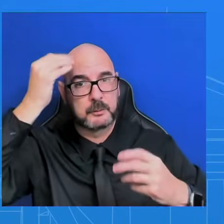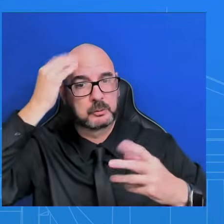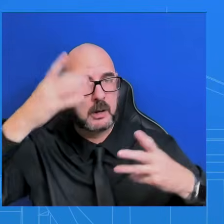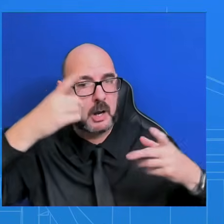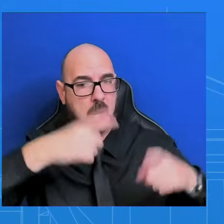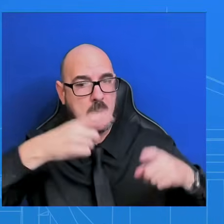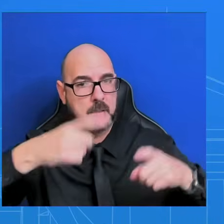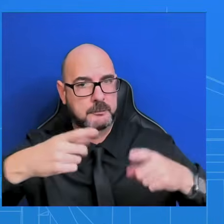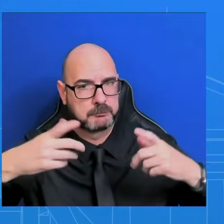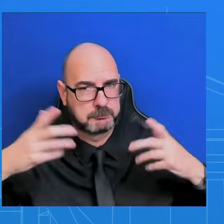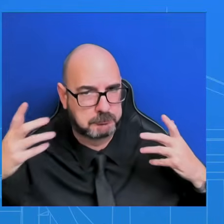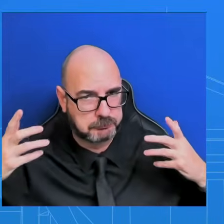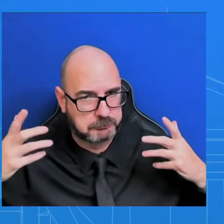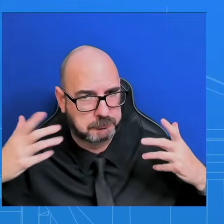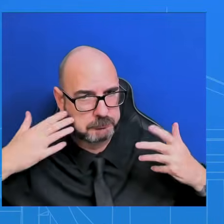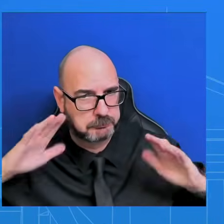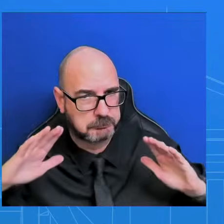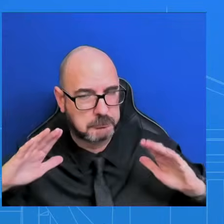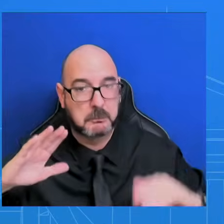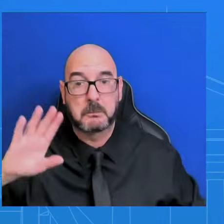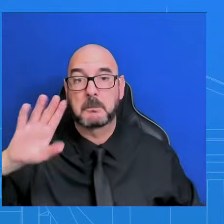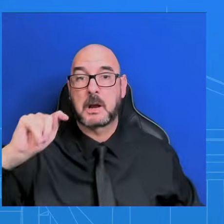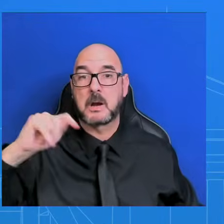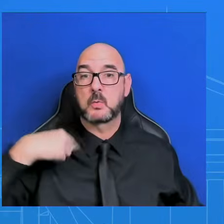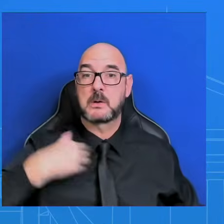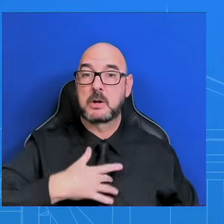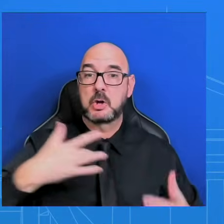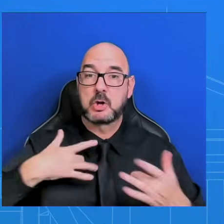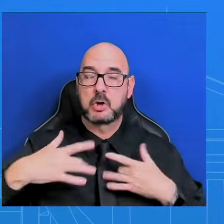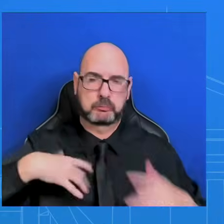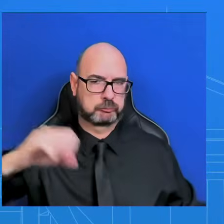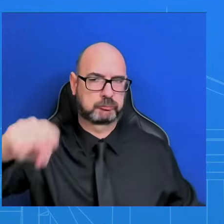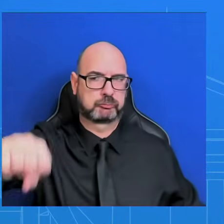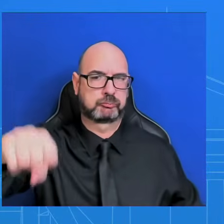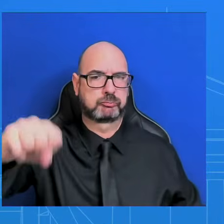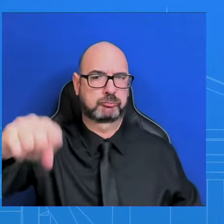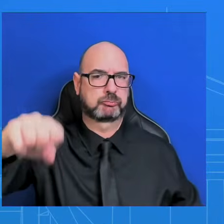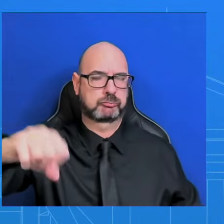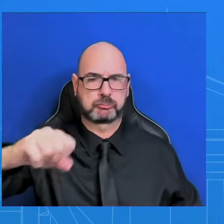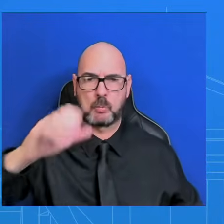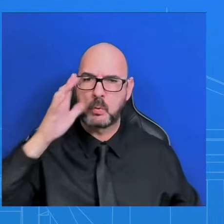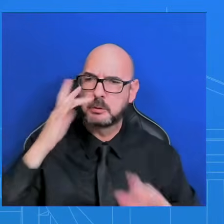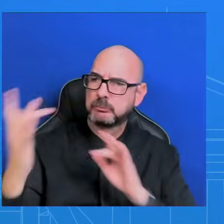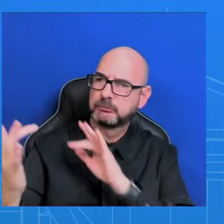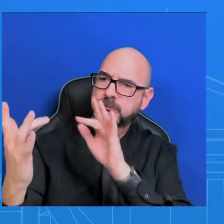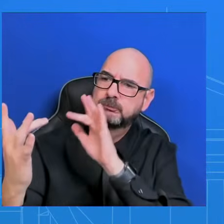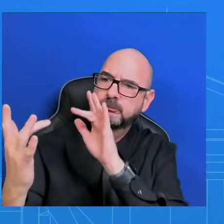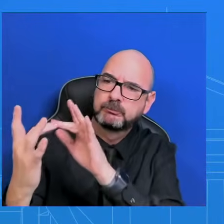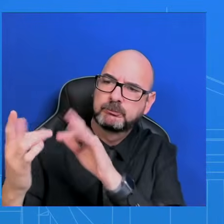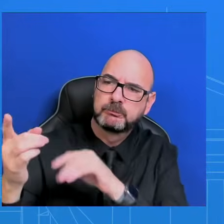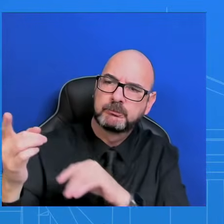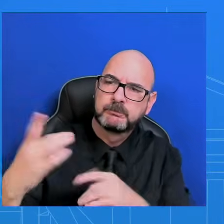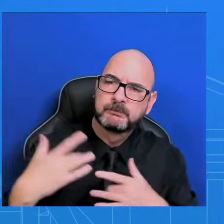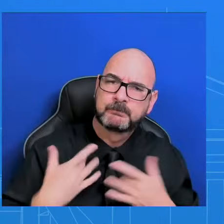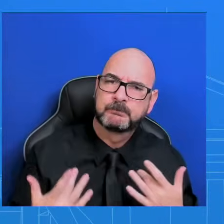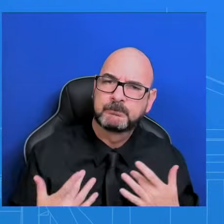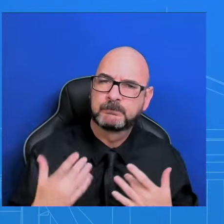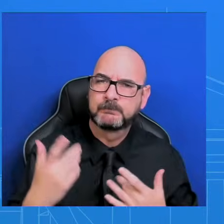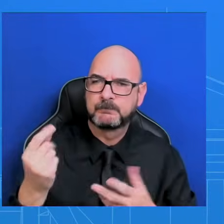And we're going to be in constant touch with counterparts in the region to -- to get more information. But it's -- it's definitely deeply concerning. But afraid --